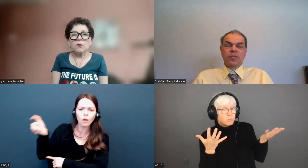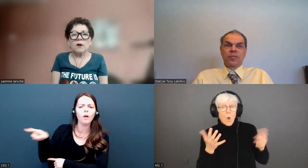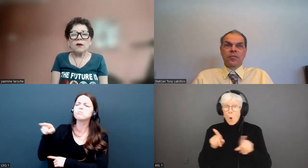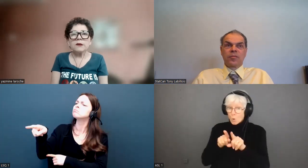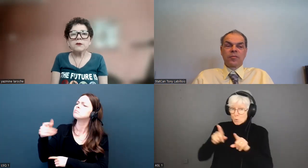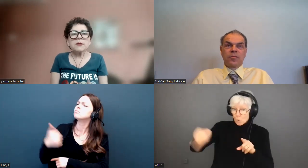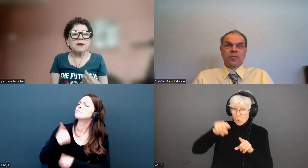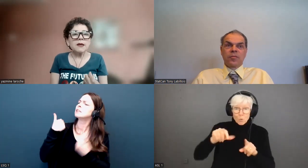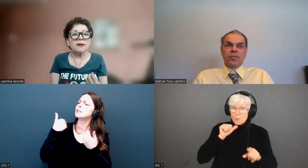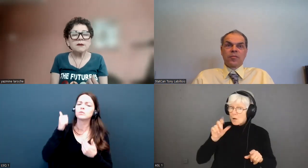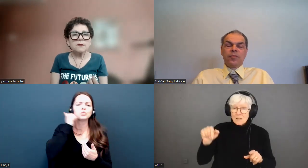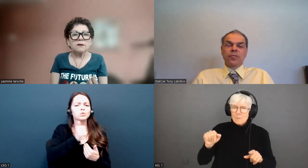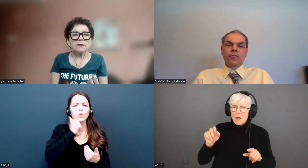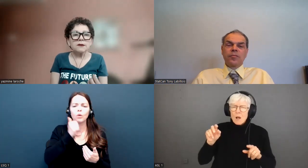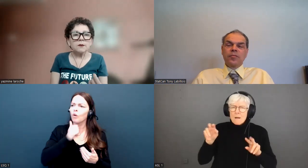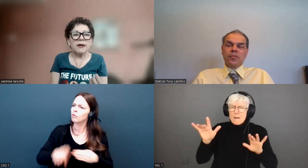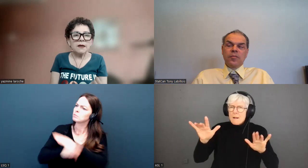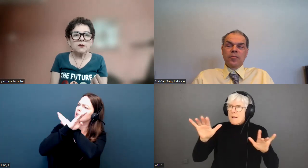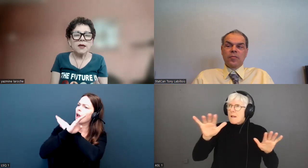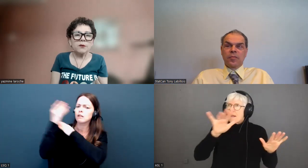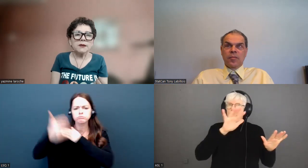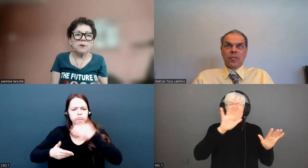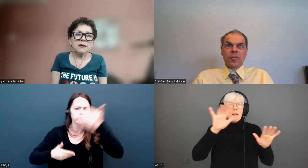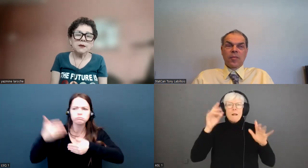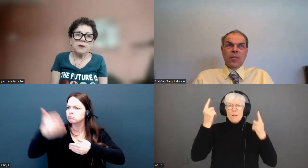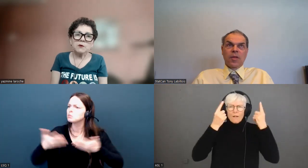well is there something that I can do that might actually help eliminate some of those